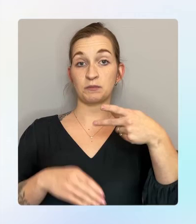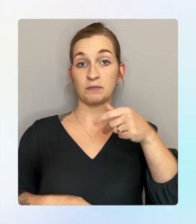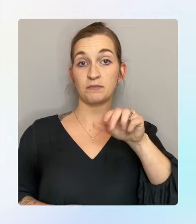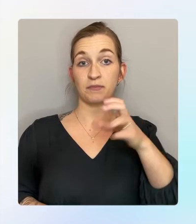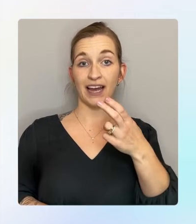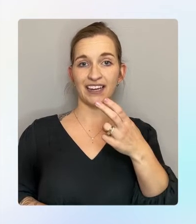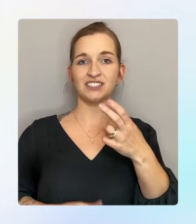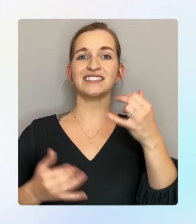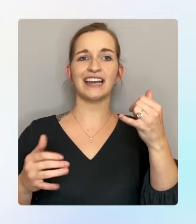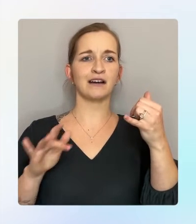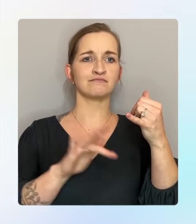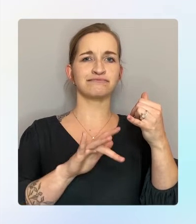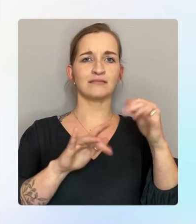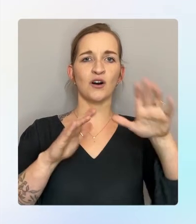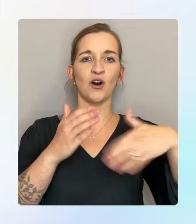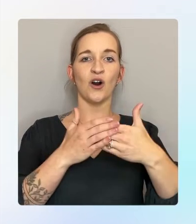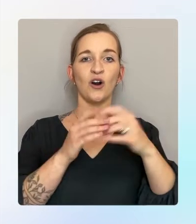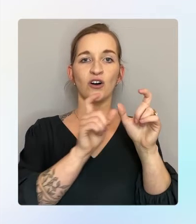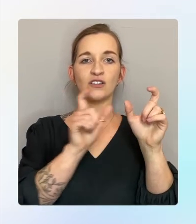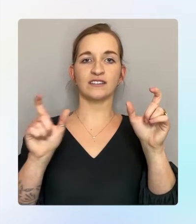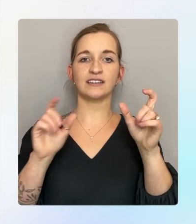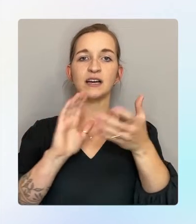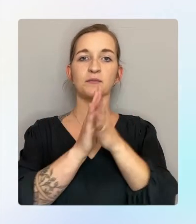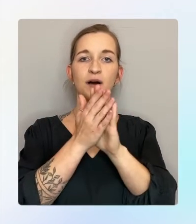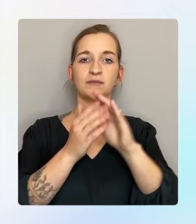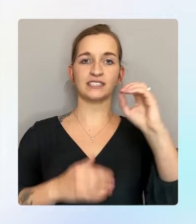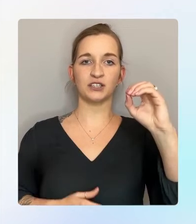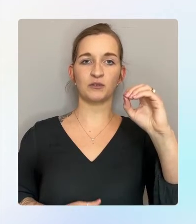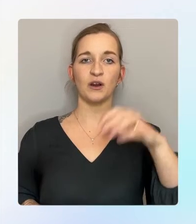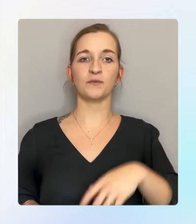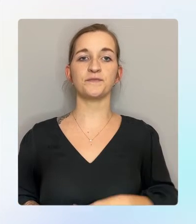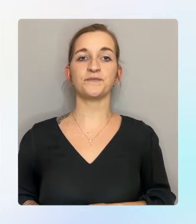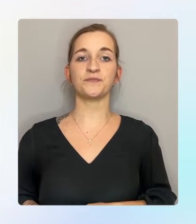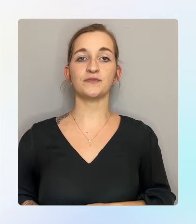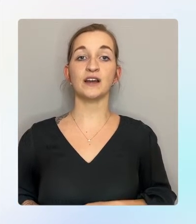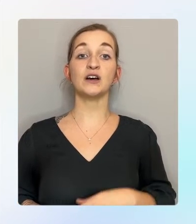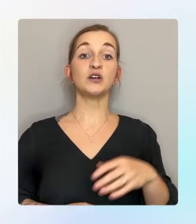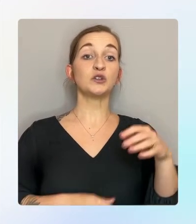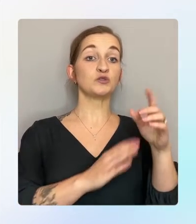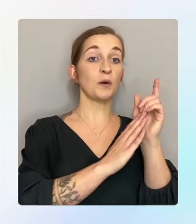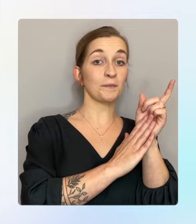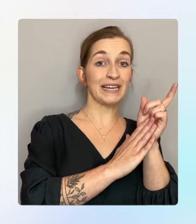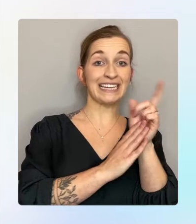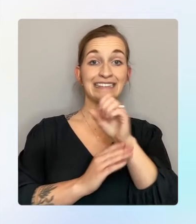We know that converting seconds into minutes and seconds requires computing multiple integer divisions.